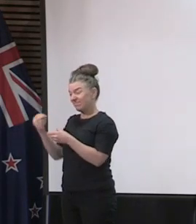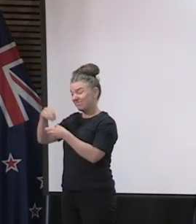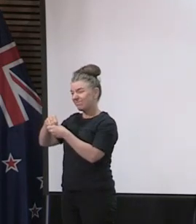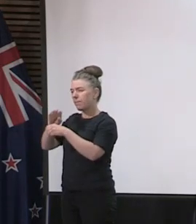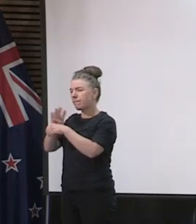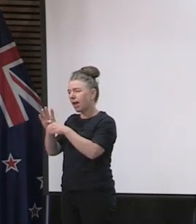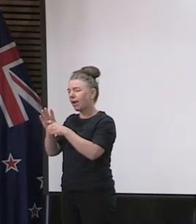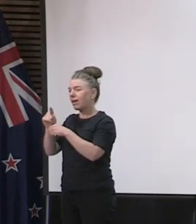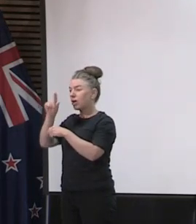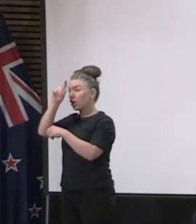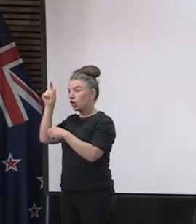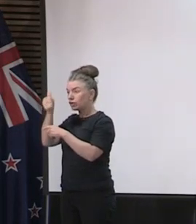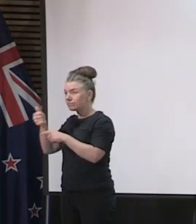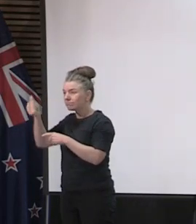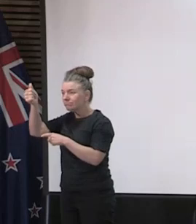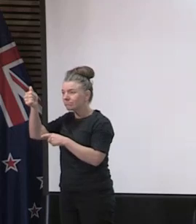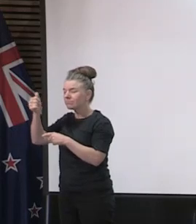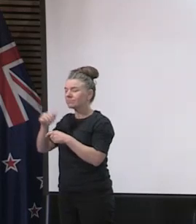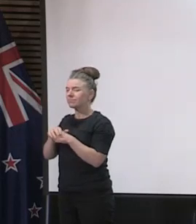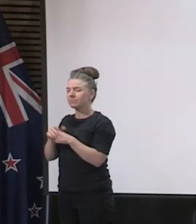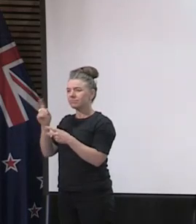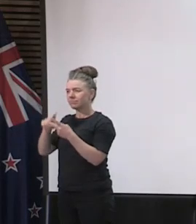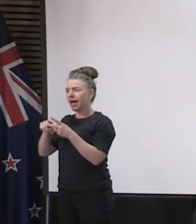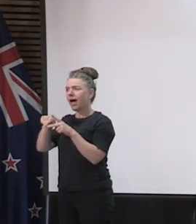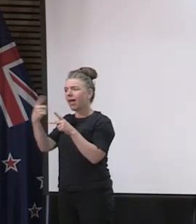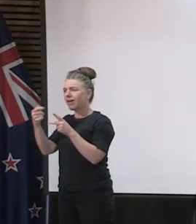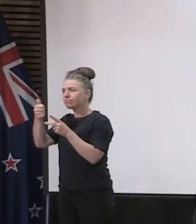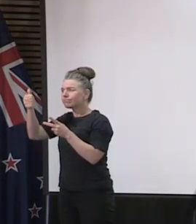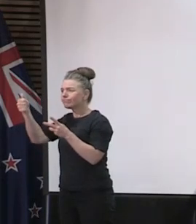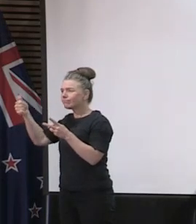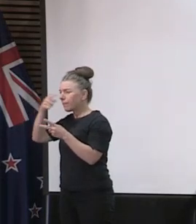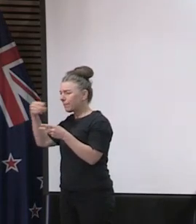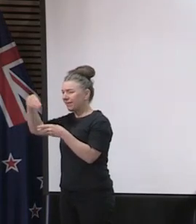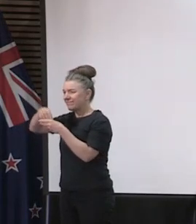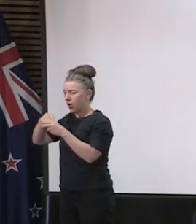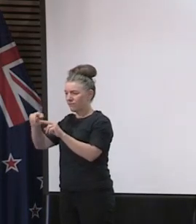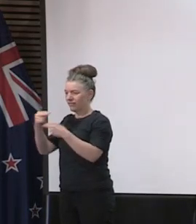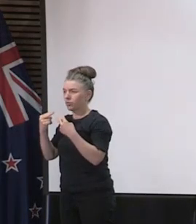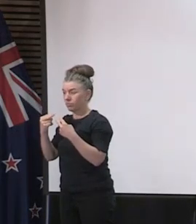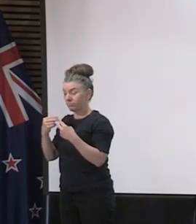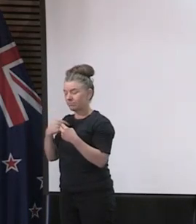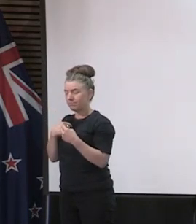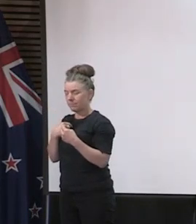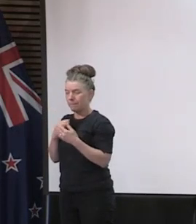panel of four people, including representatives from the New Zealand Nursing Organisation, and I'm really